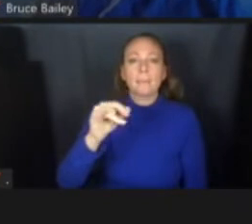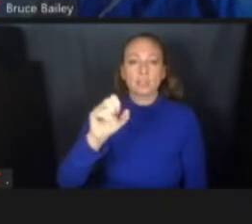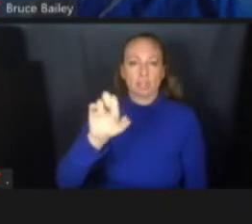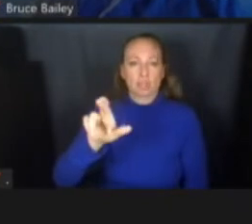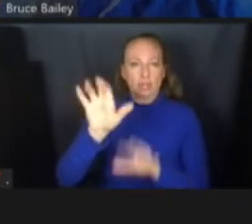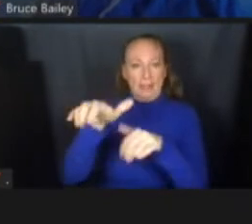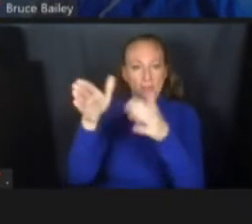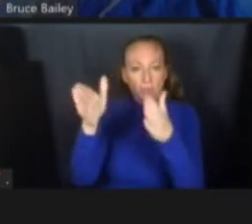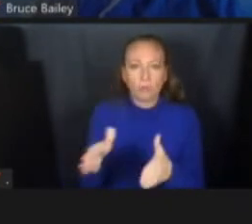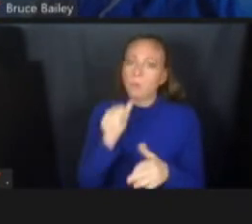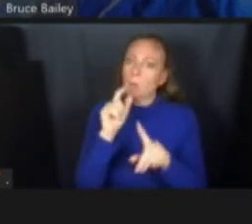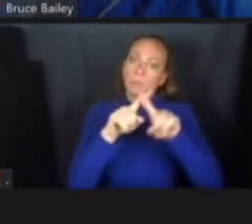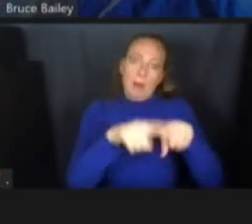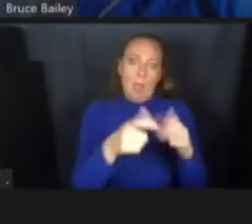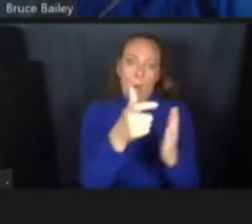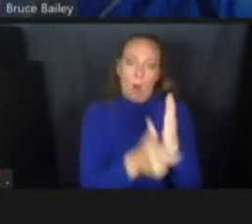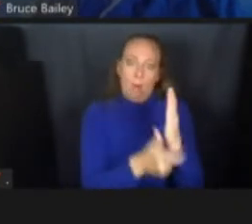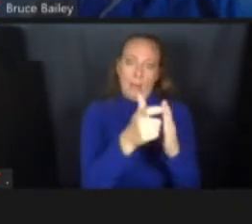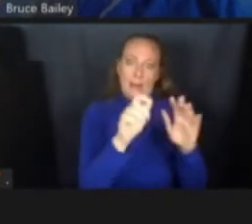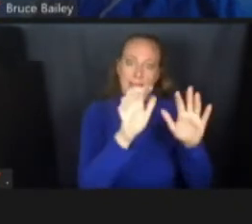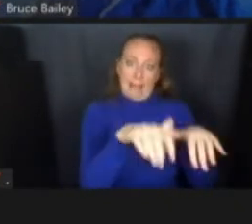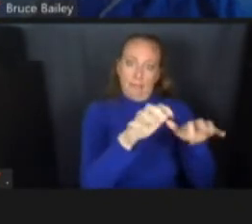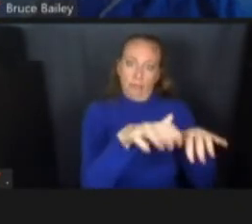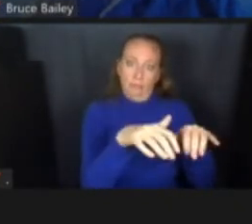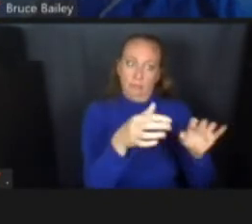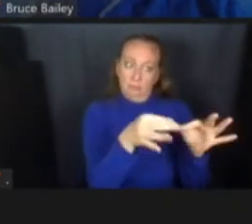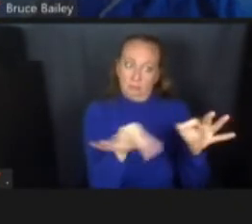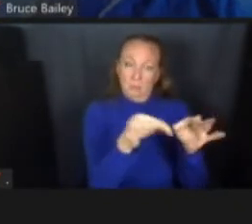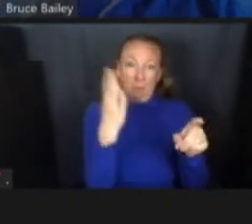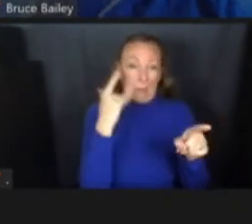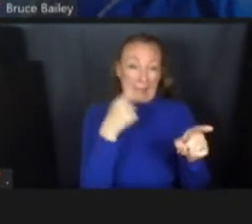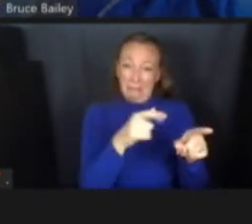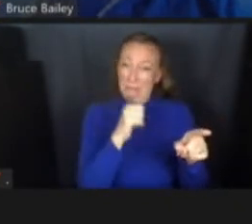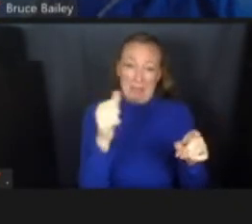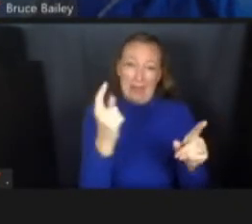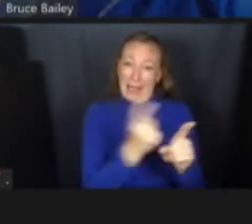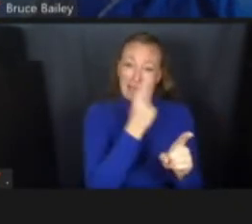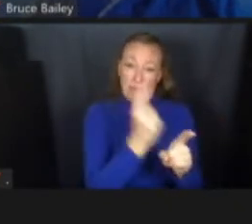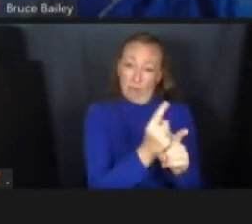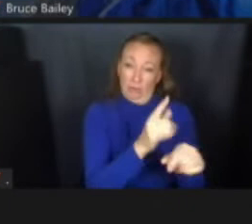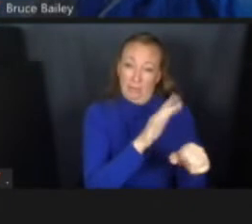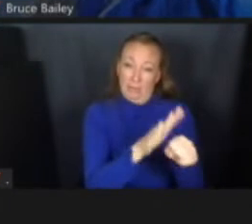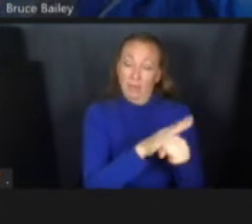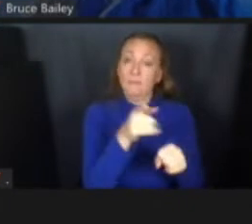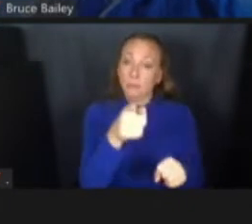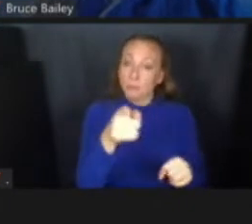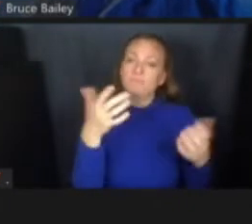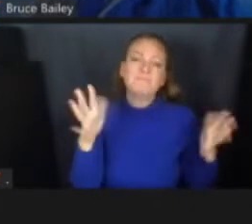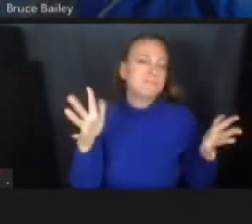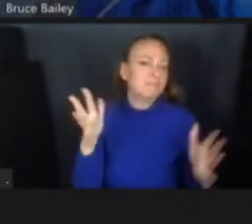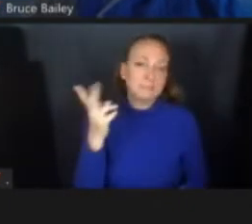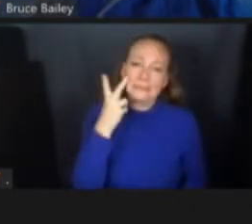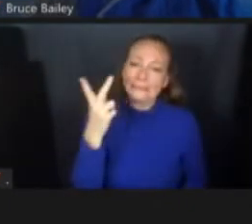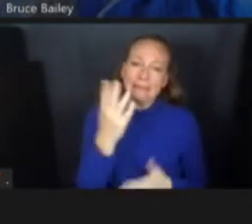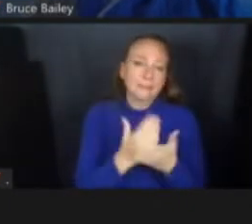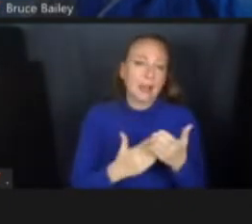because they usually aren't accurate enough. You've probably seen some caption fails online,